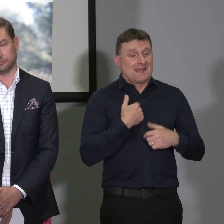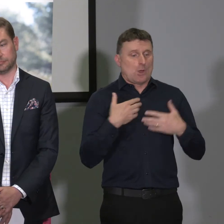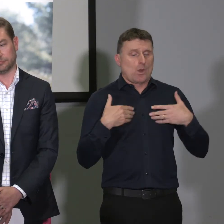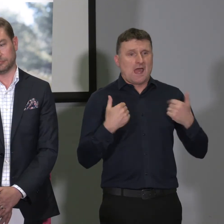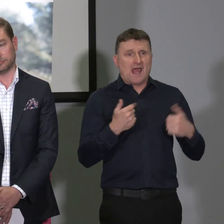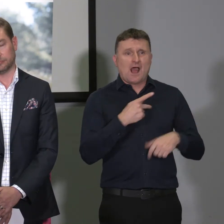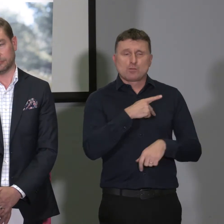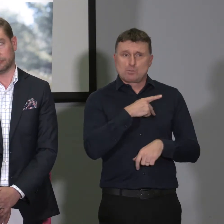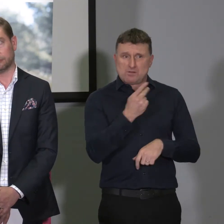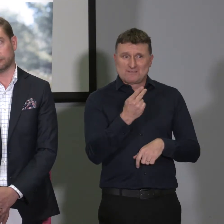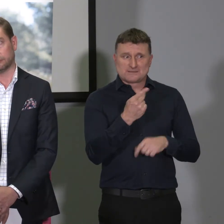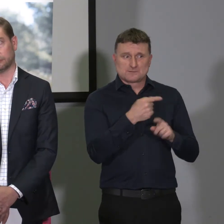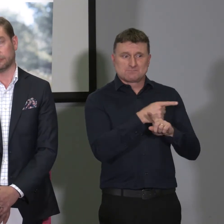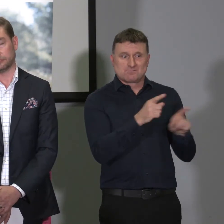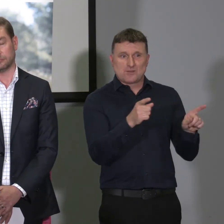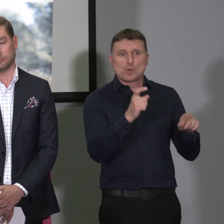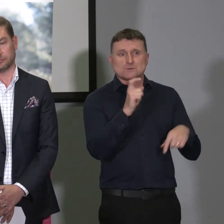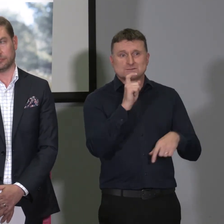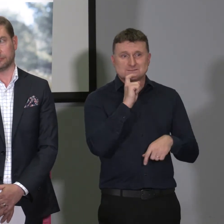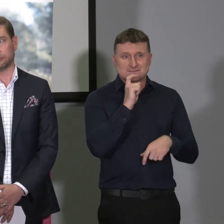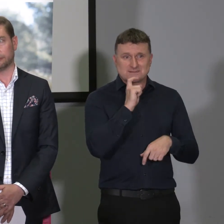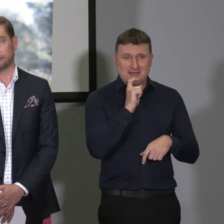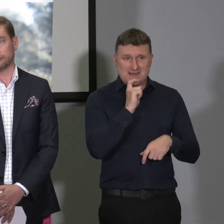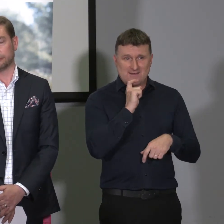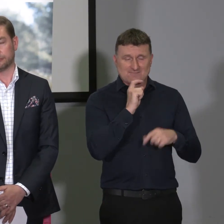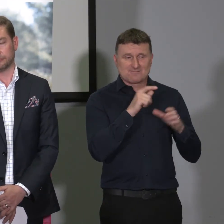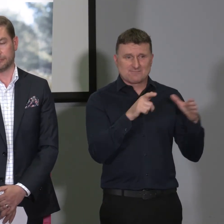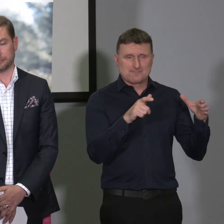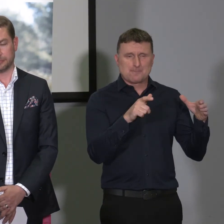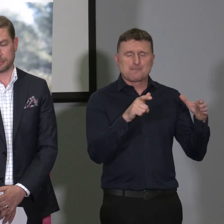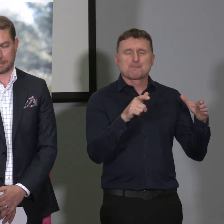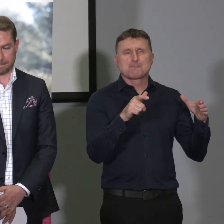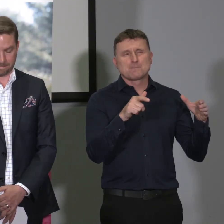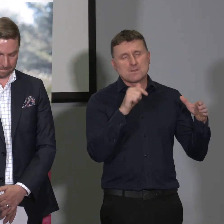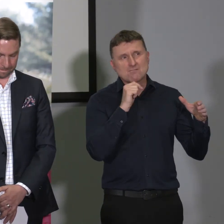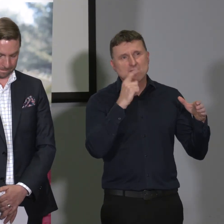Again, workforce pressures, as I described, are significant, in terms of we